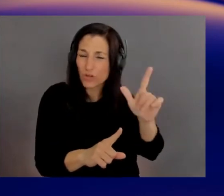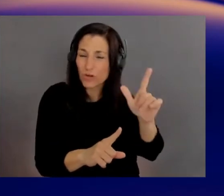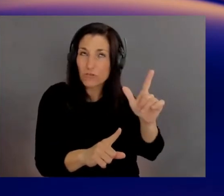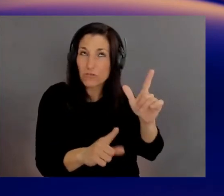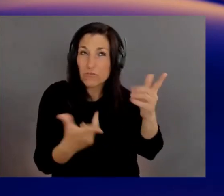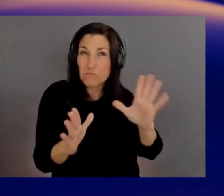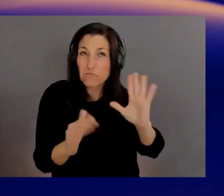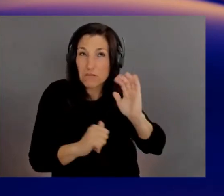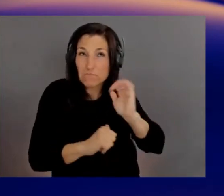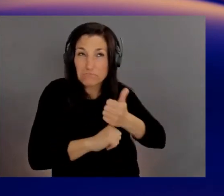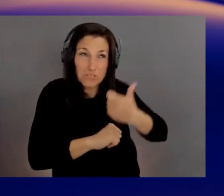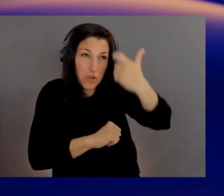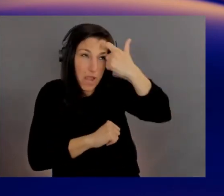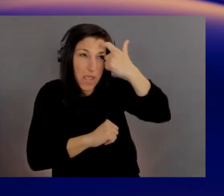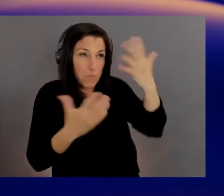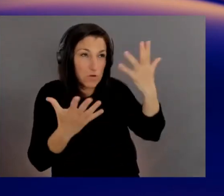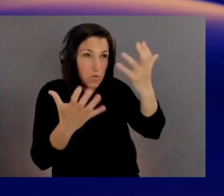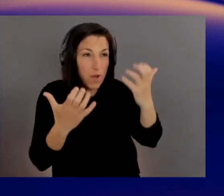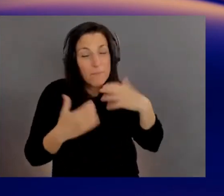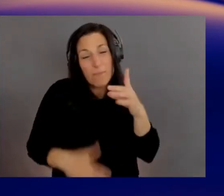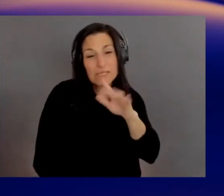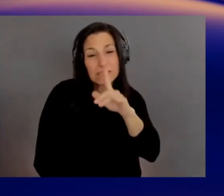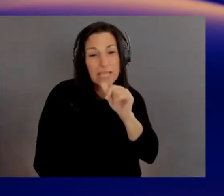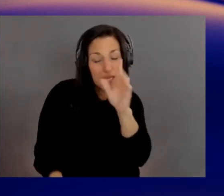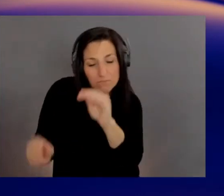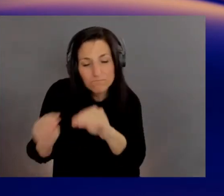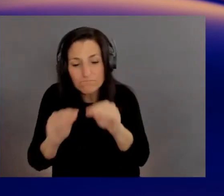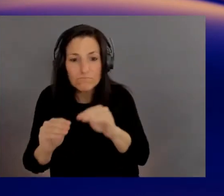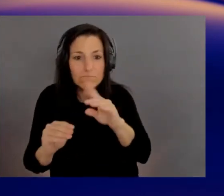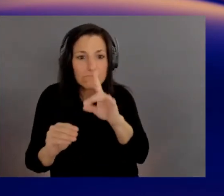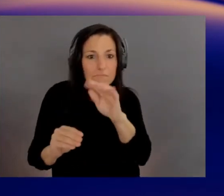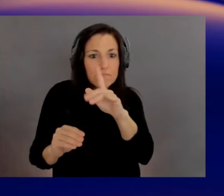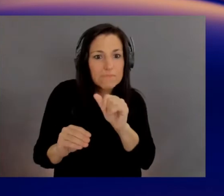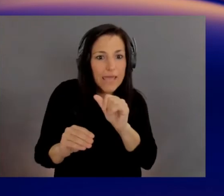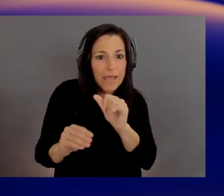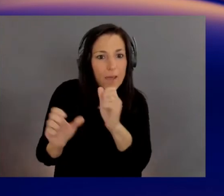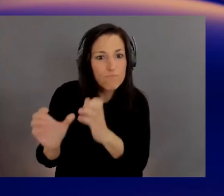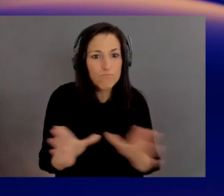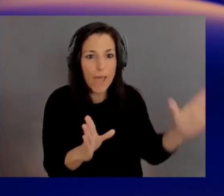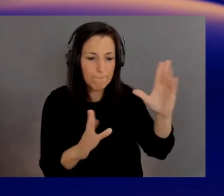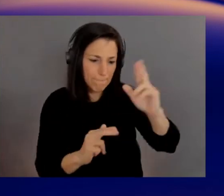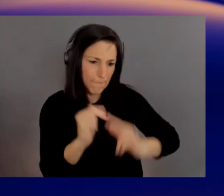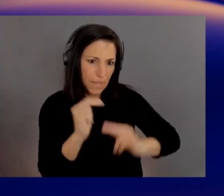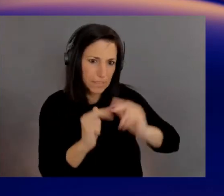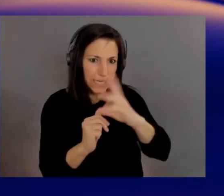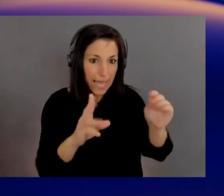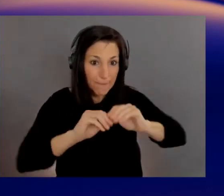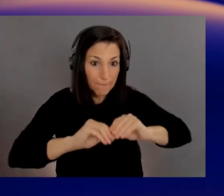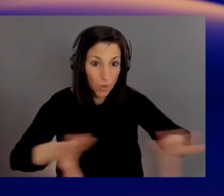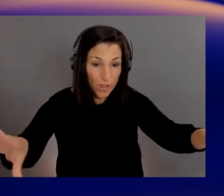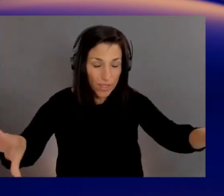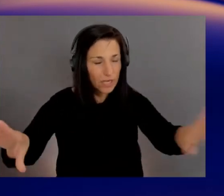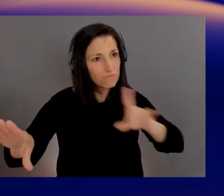There might be some like data ingestion, data prep model building, model deployment and it'd just be really tedious to go about and actually run